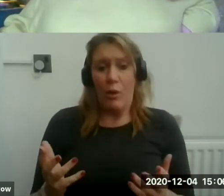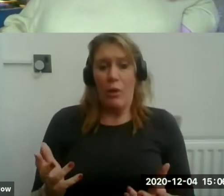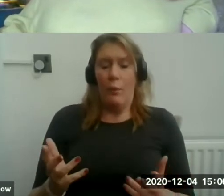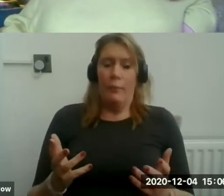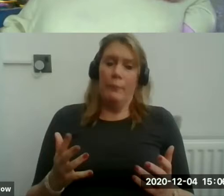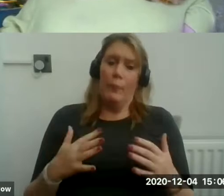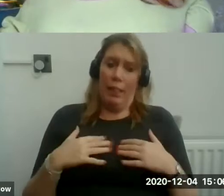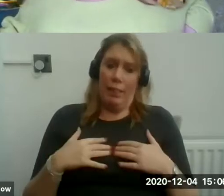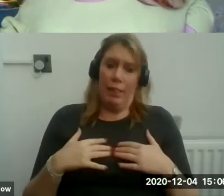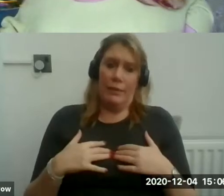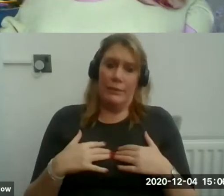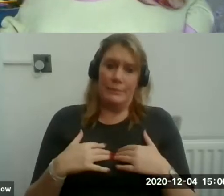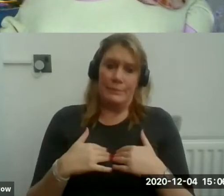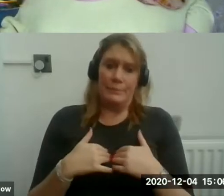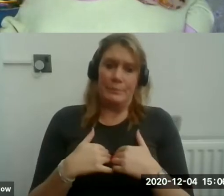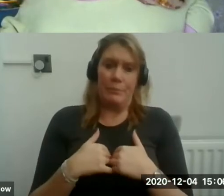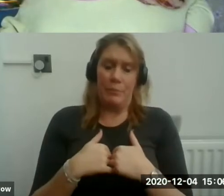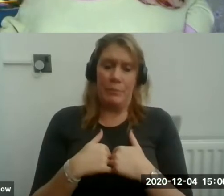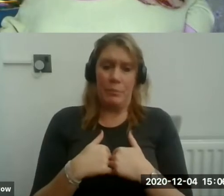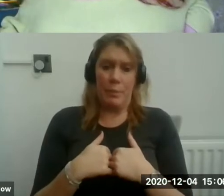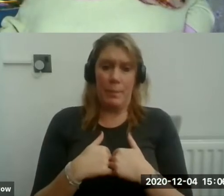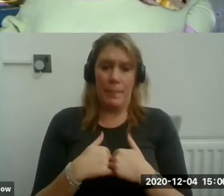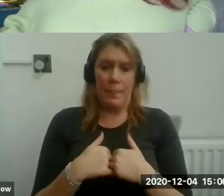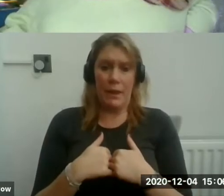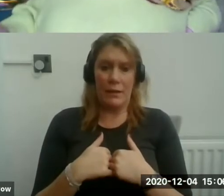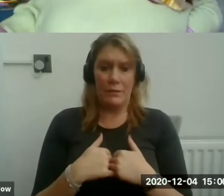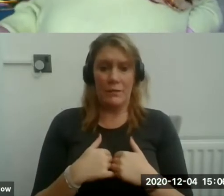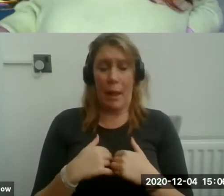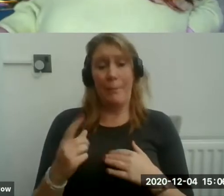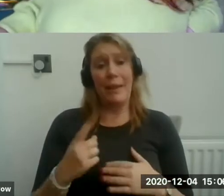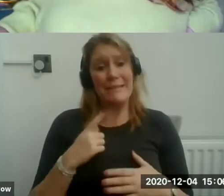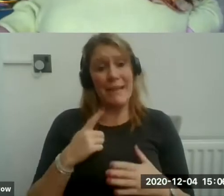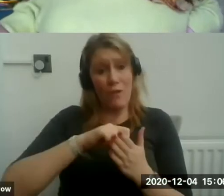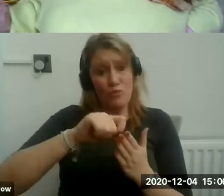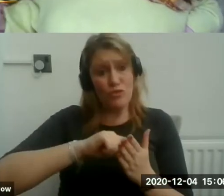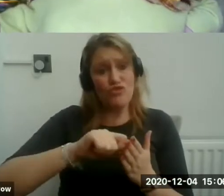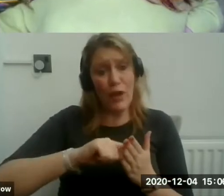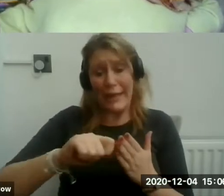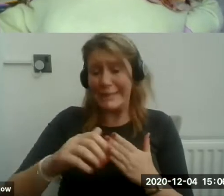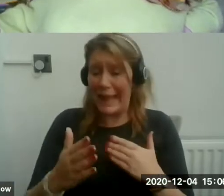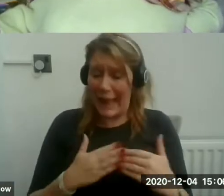I'm a writer anyway, so I knew